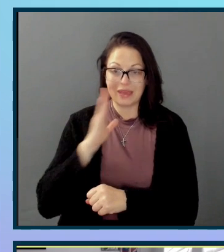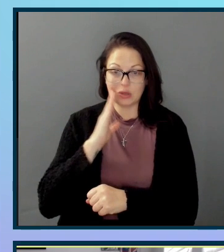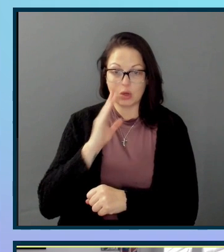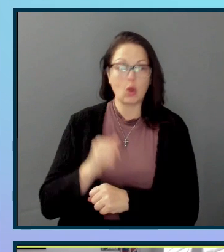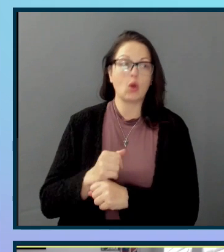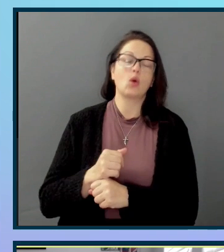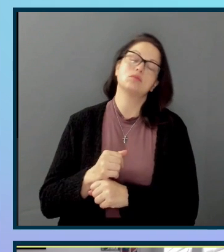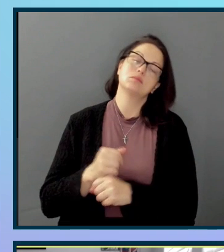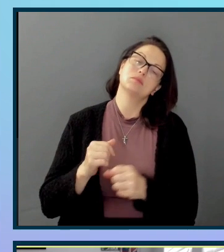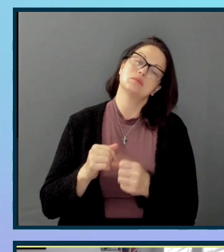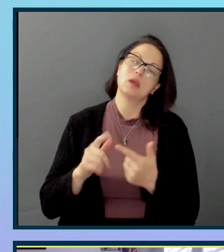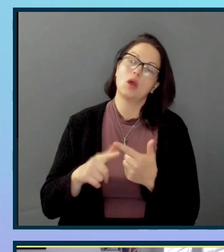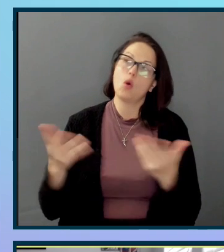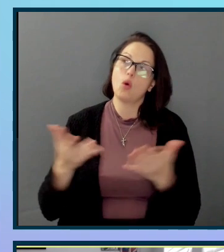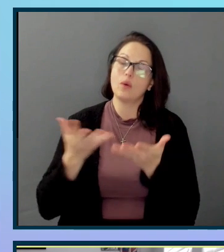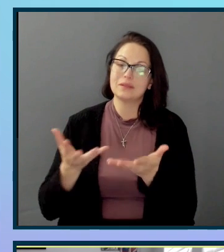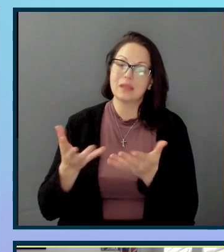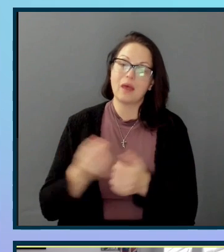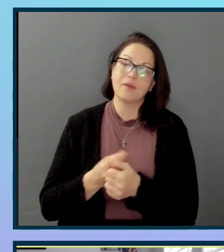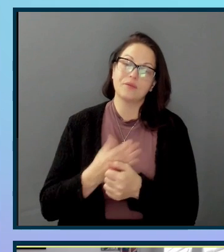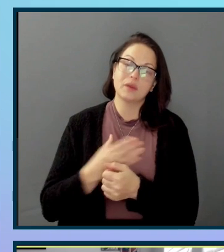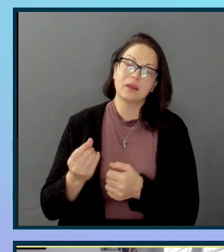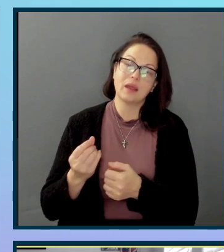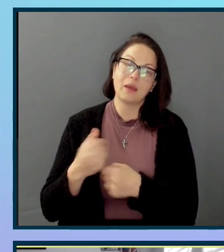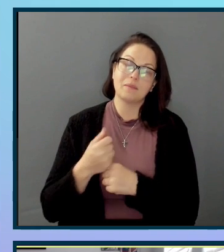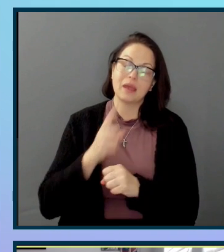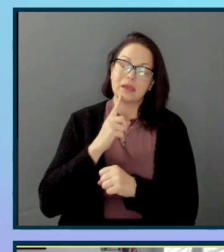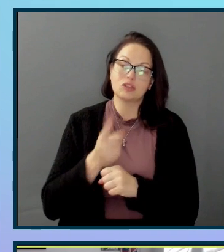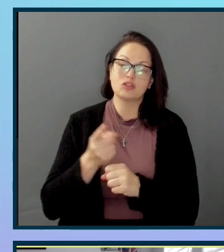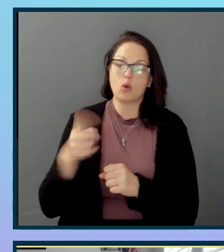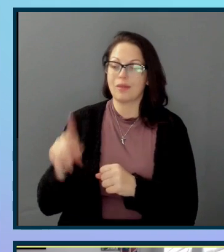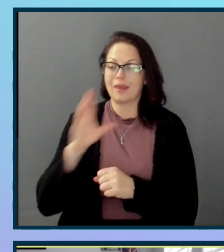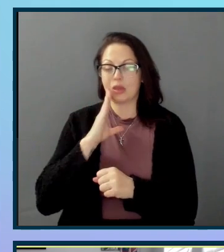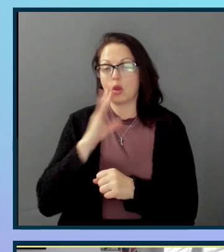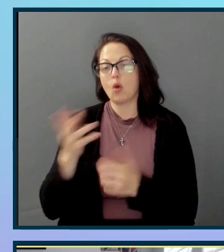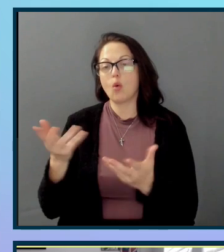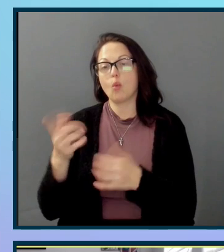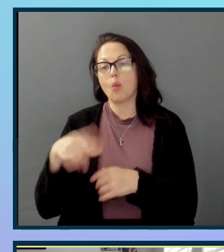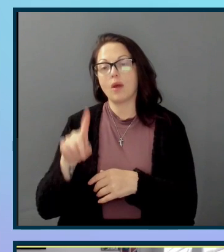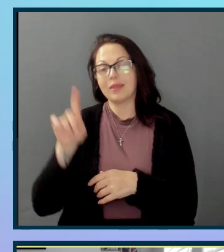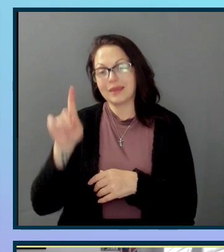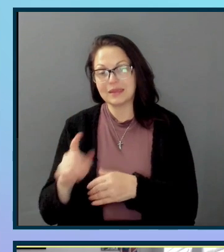make sure that they know what's left, and make sure that they know what they need as they're going through each step.